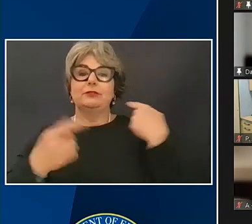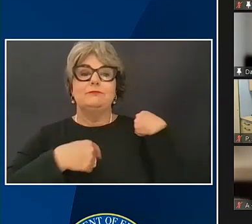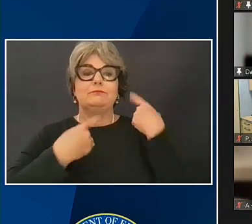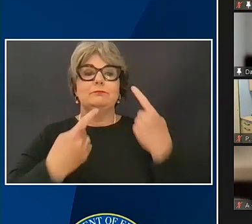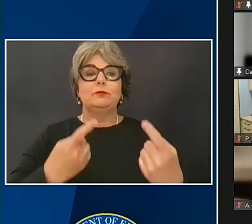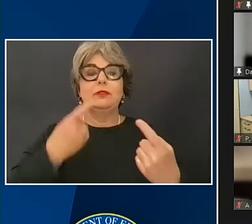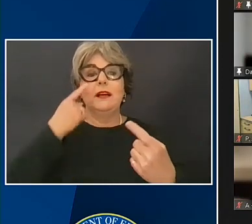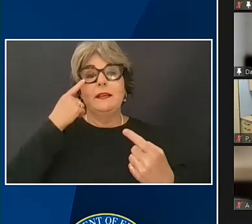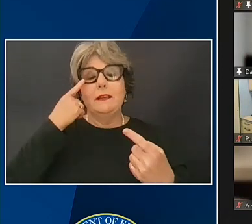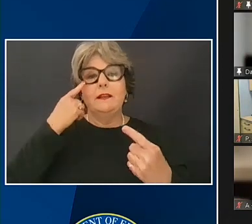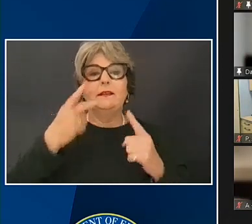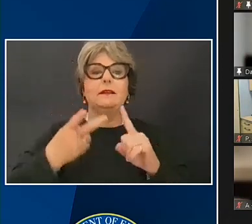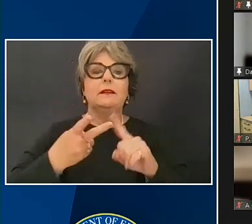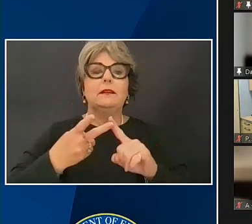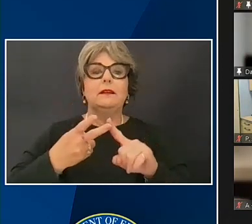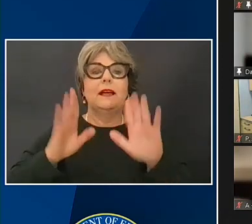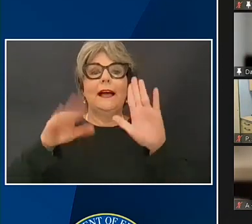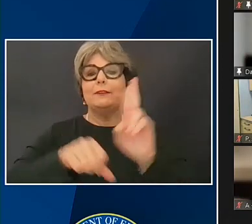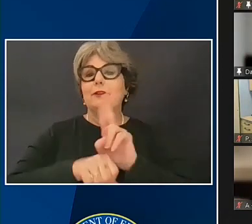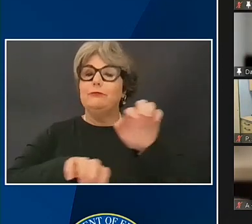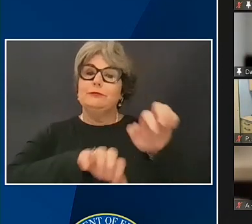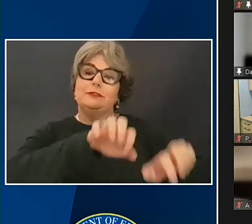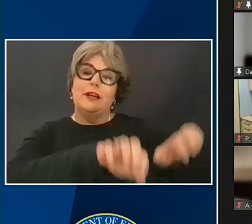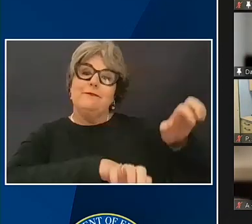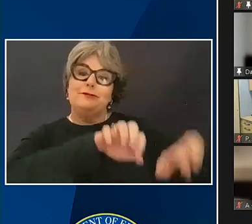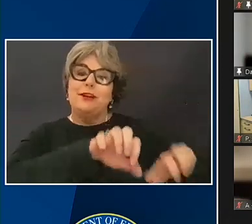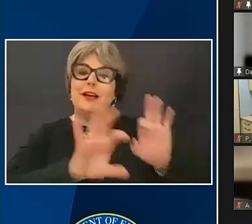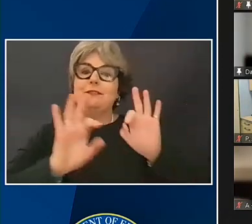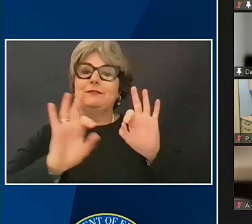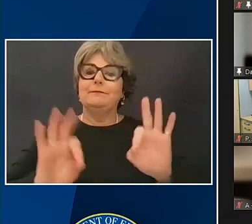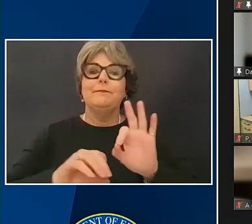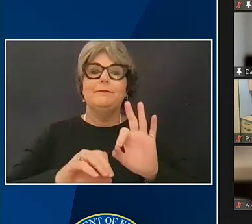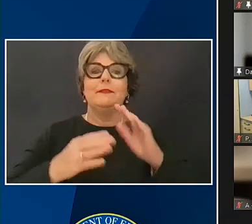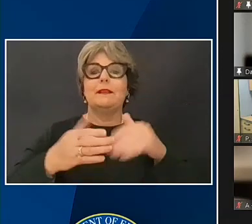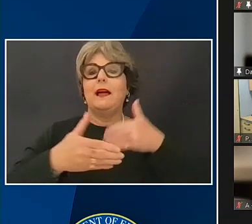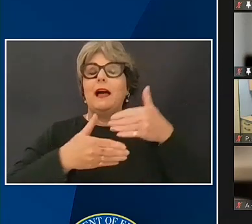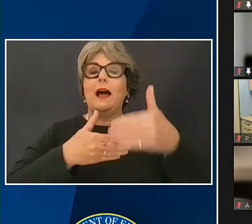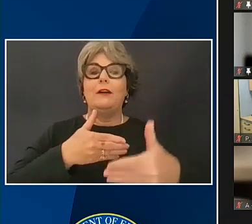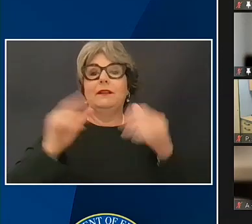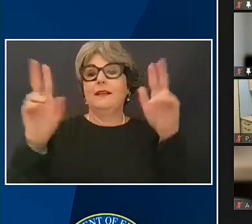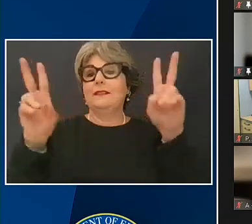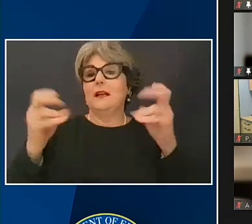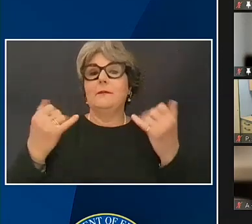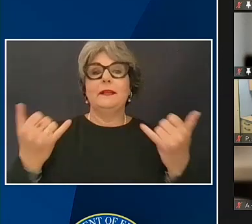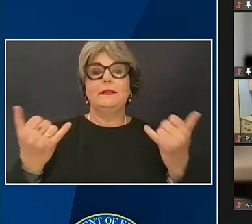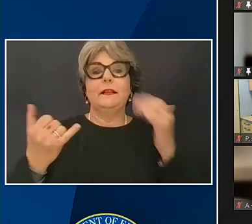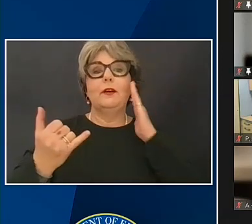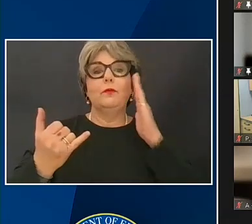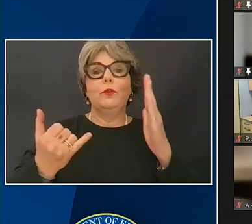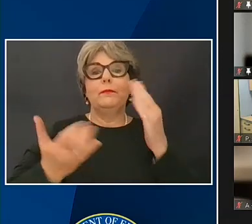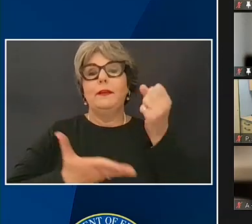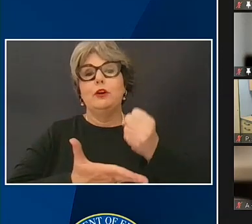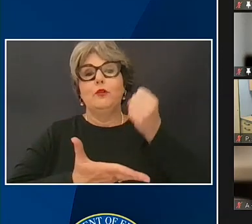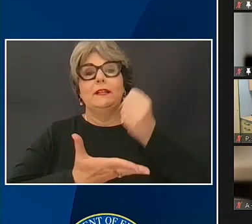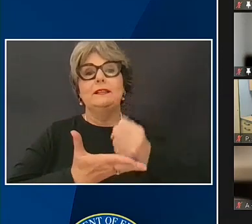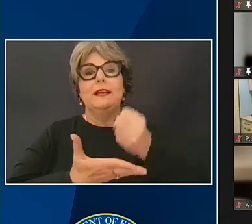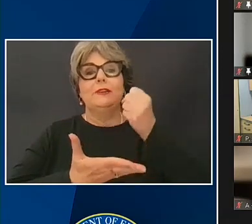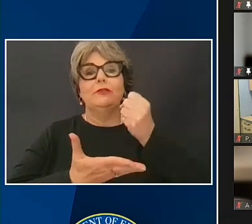An excellent use of the chat box as well. Our next topic is going to be accreditation, which we can roll right